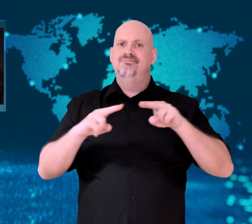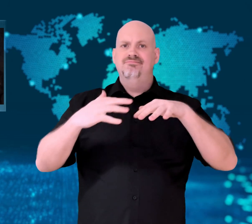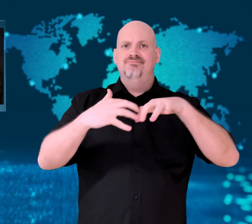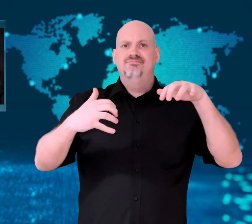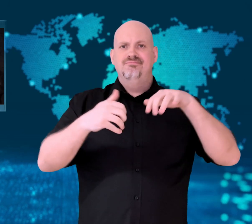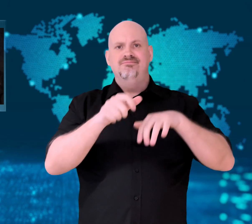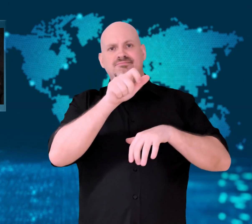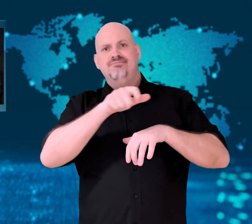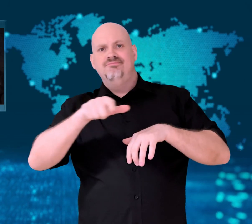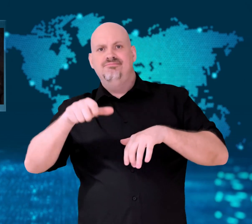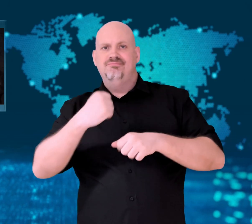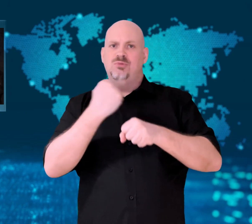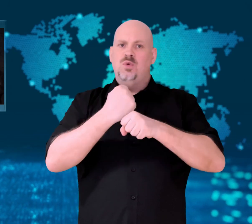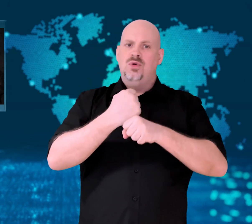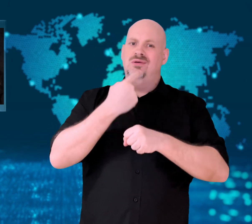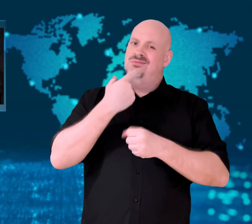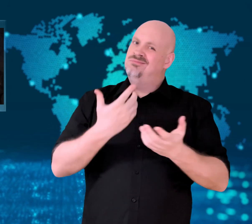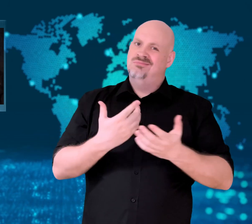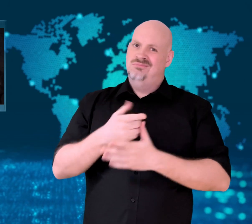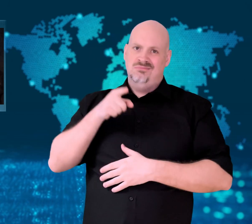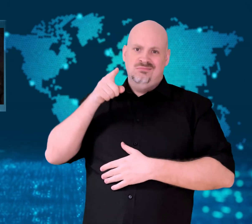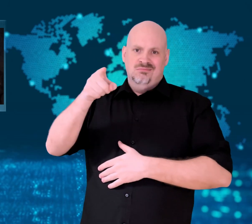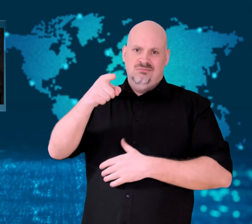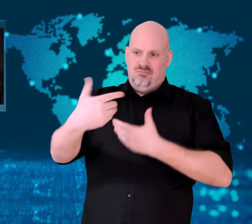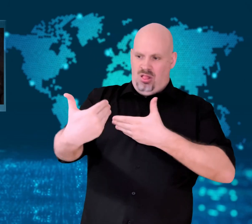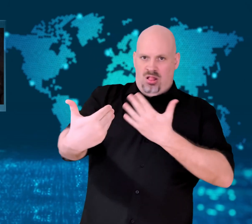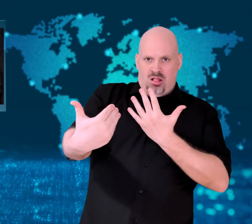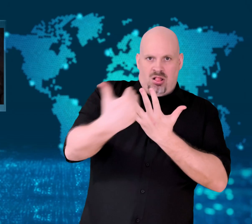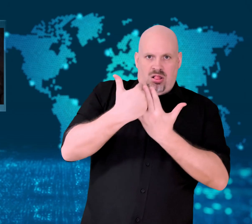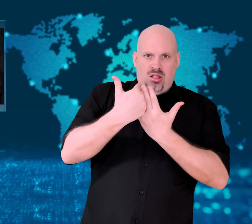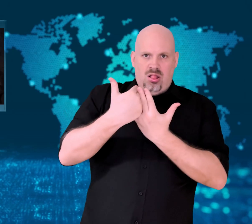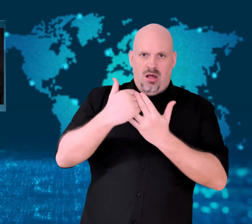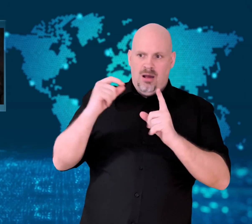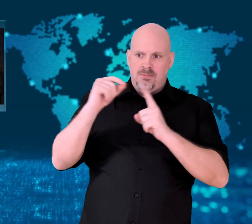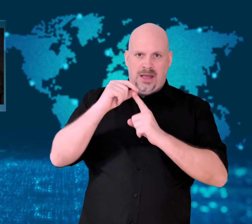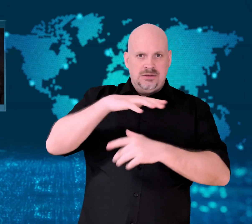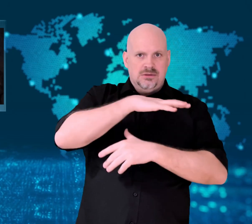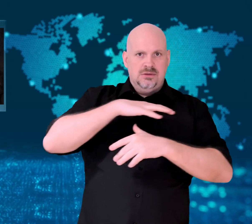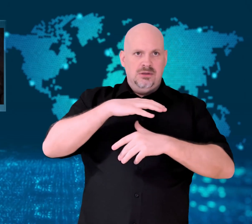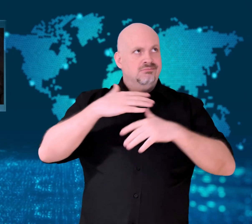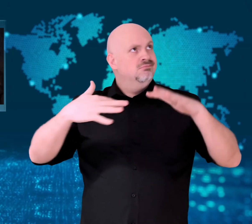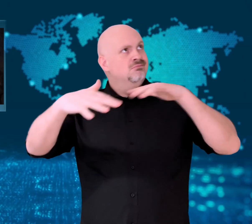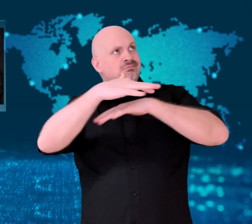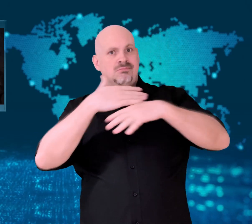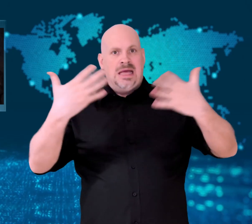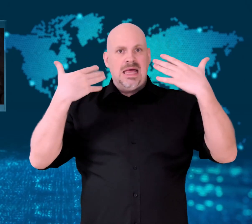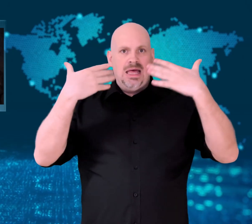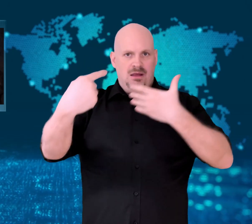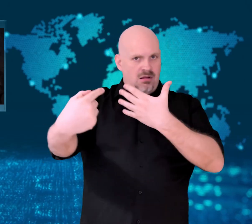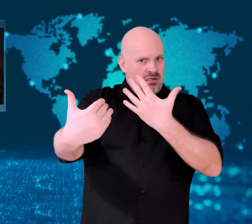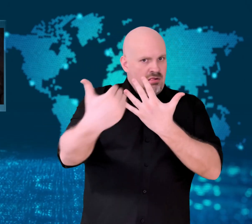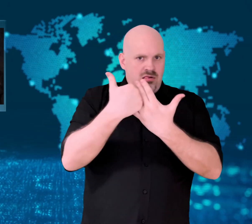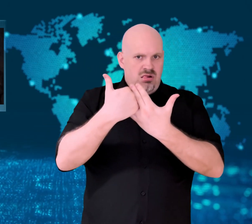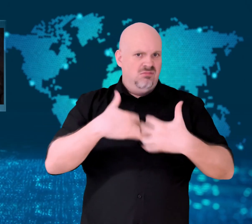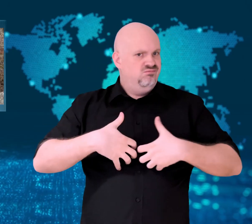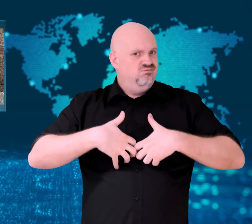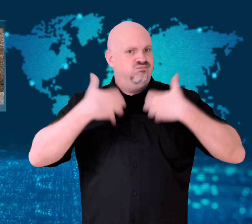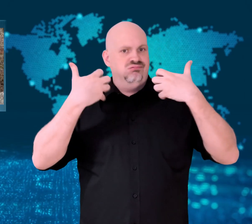Pakistan’s Foreign Ministry has lodged a protest over the violation of its airspace.